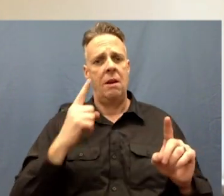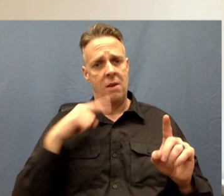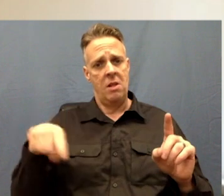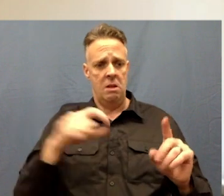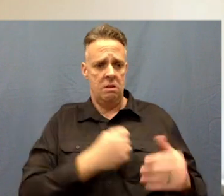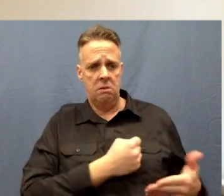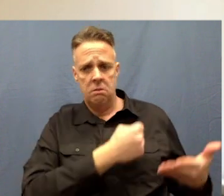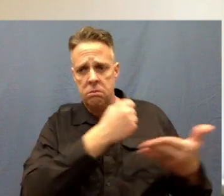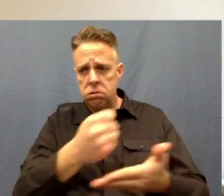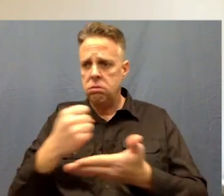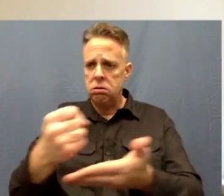NEED IT MOST. AND I WANT TO ASSURE YOU THAT I